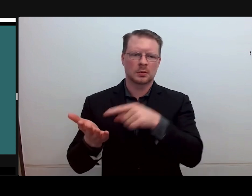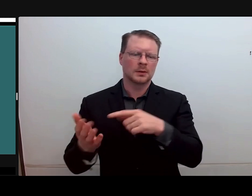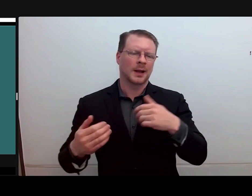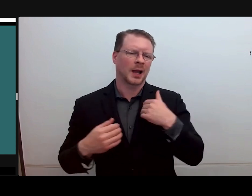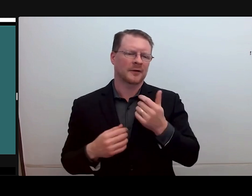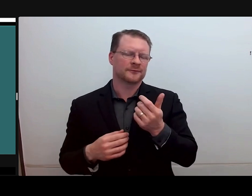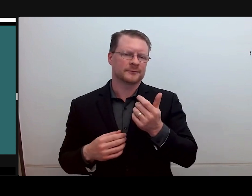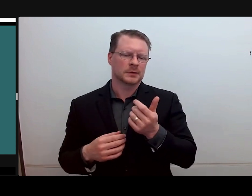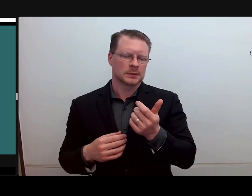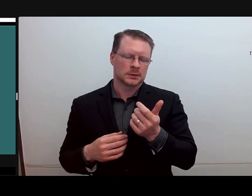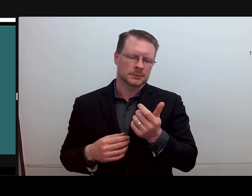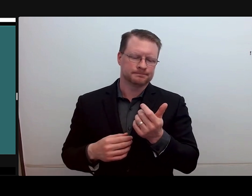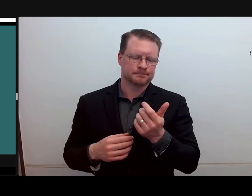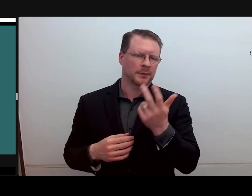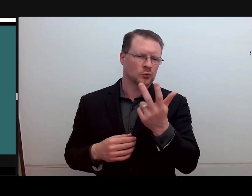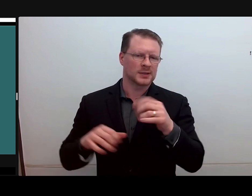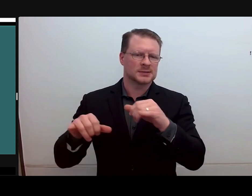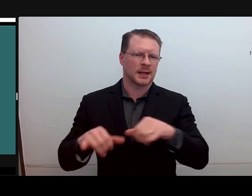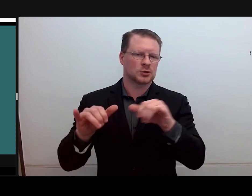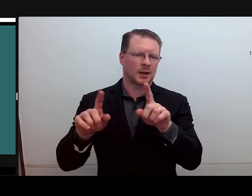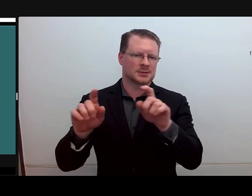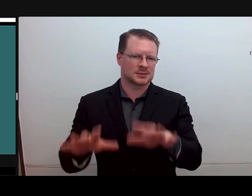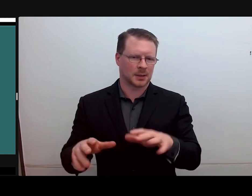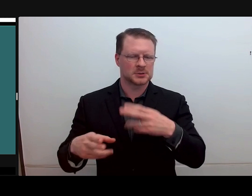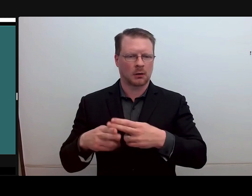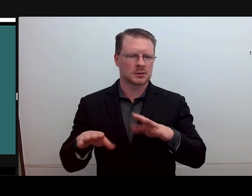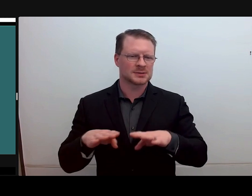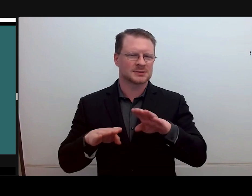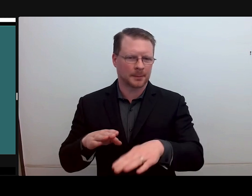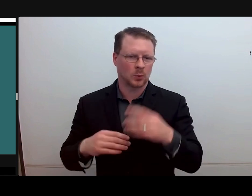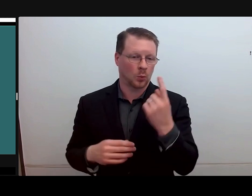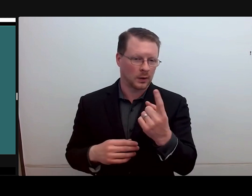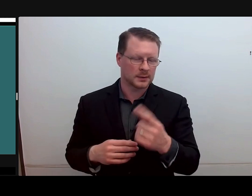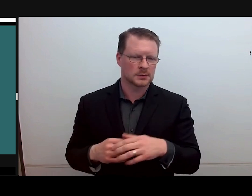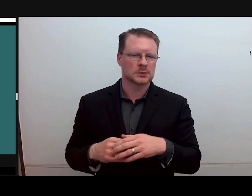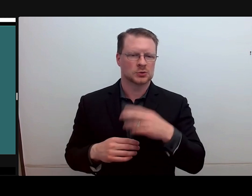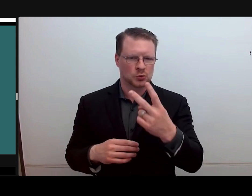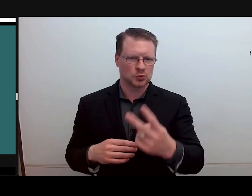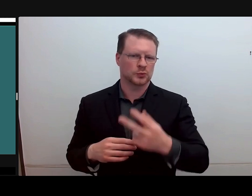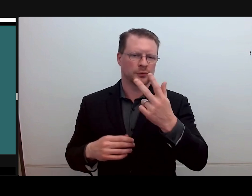Medical schools have three standardized exams called the Steps.